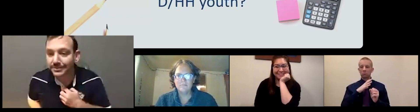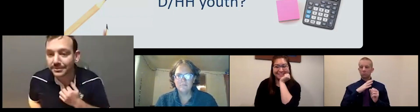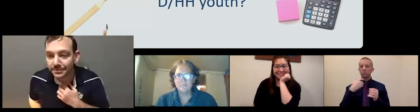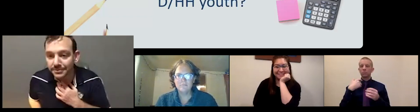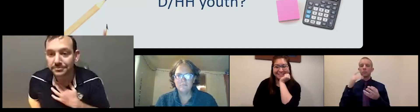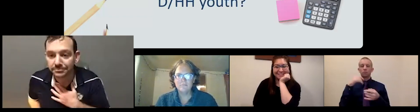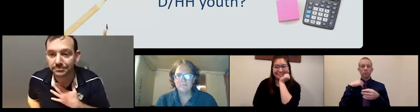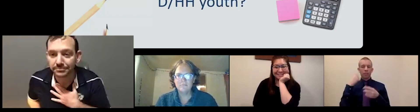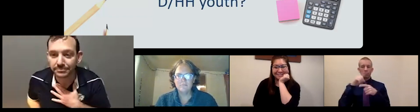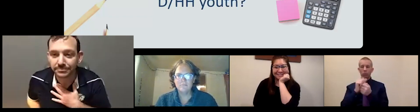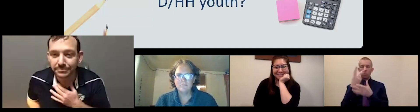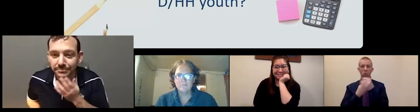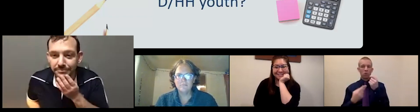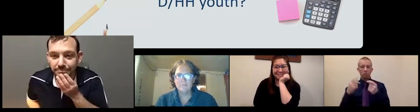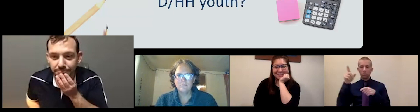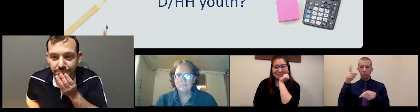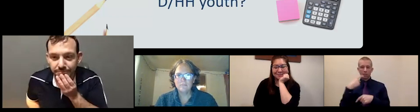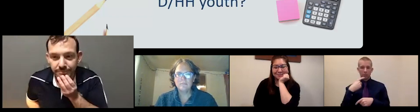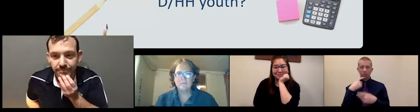Yes, I’ll be quick. I agree with what both Alicia and Cindy said.